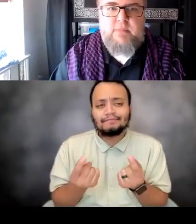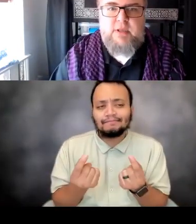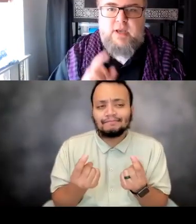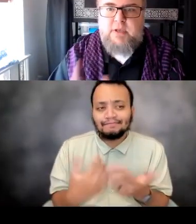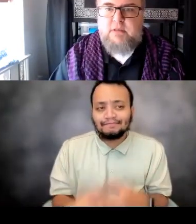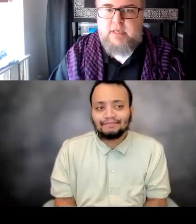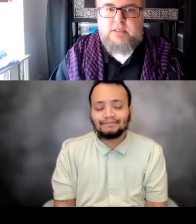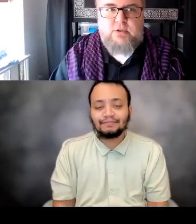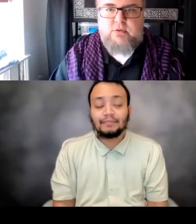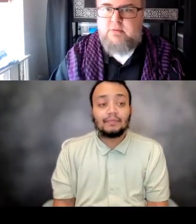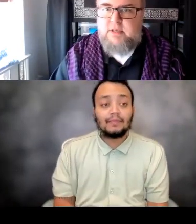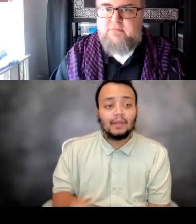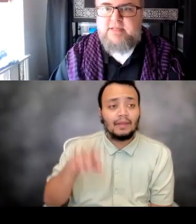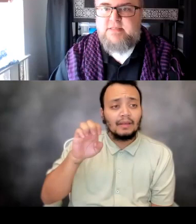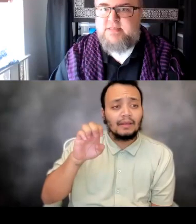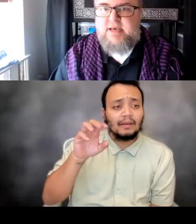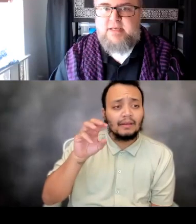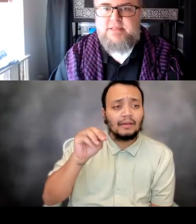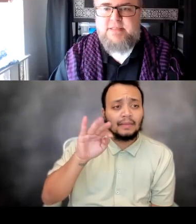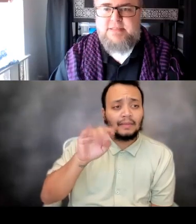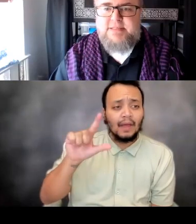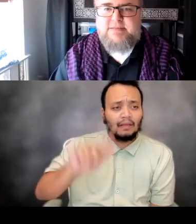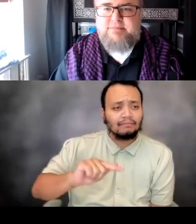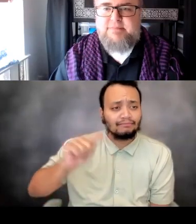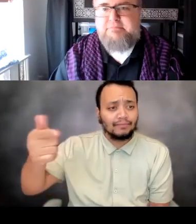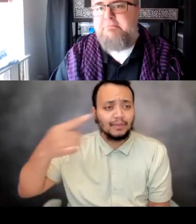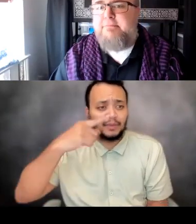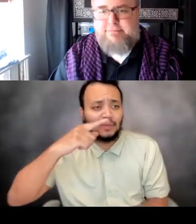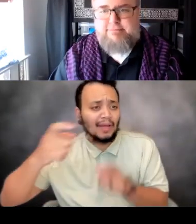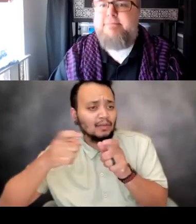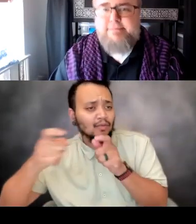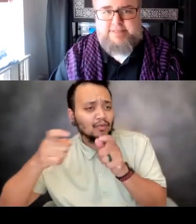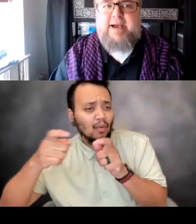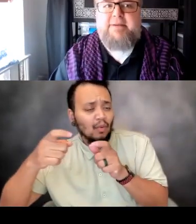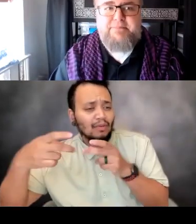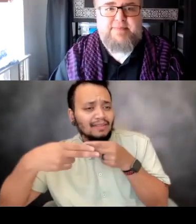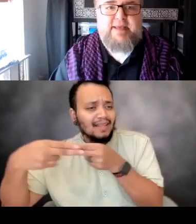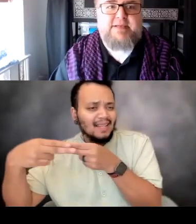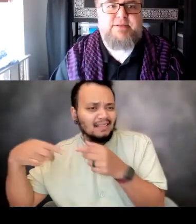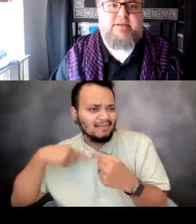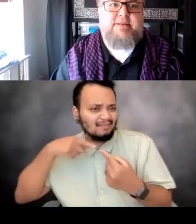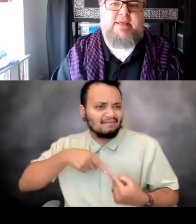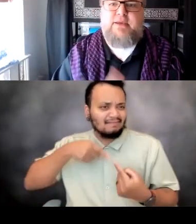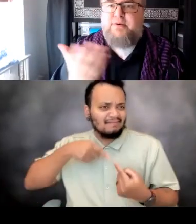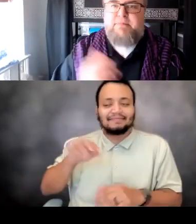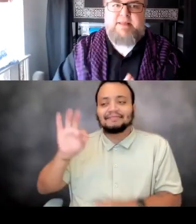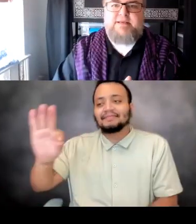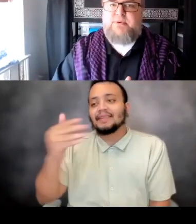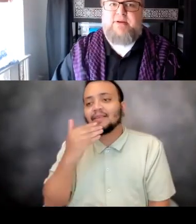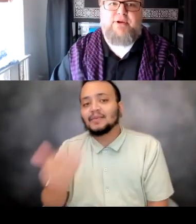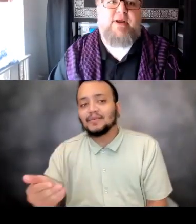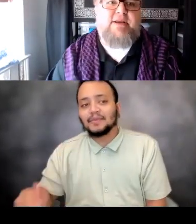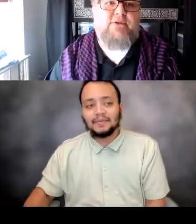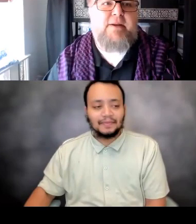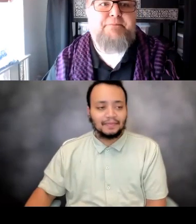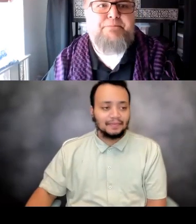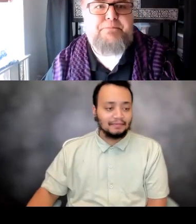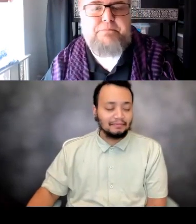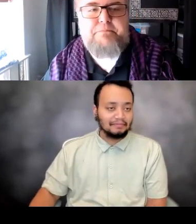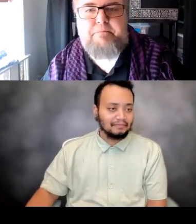And Emil, I'm gonna let you advance the slides since yeah, excellent, thank you. So whenever you're ready is great.